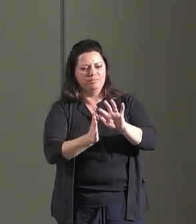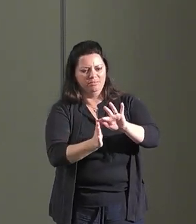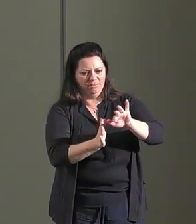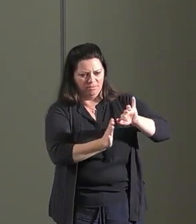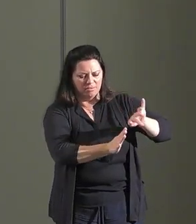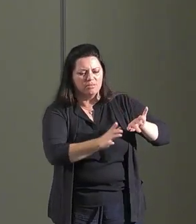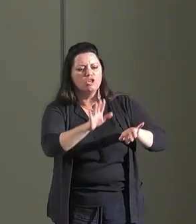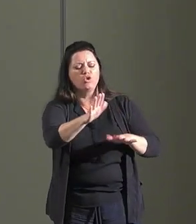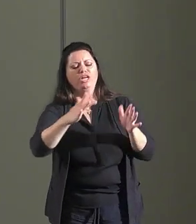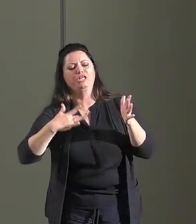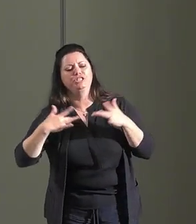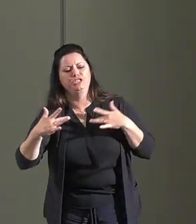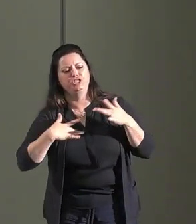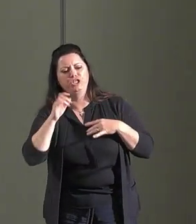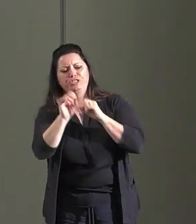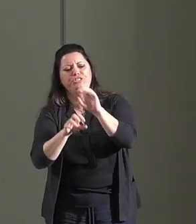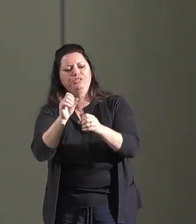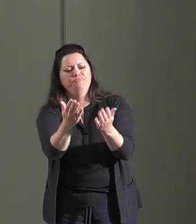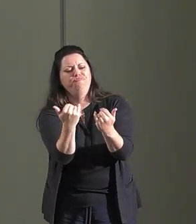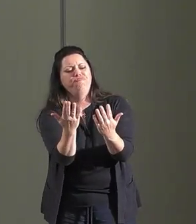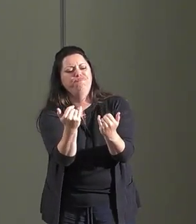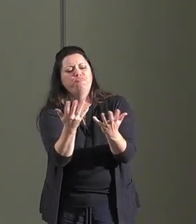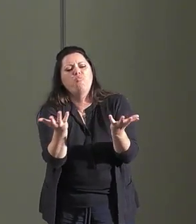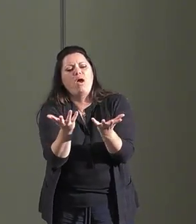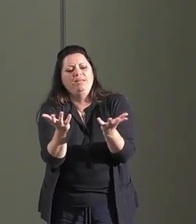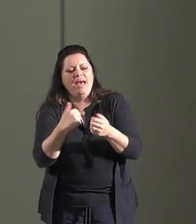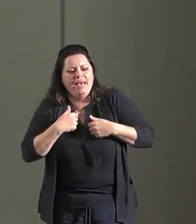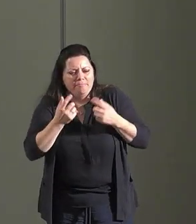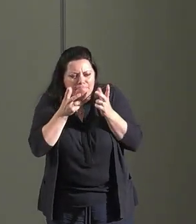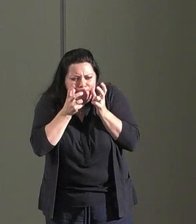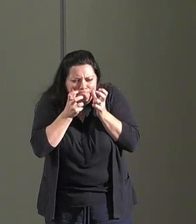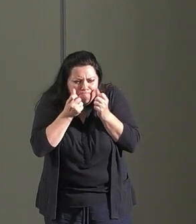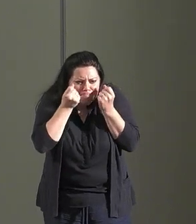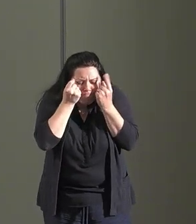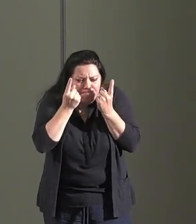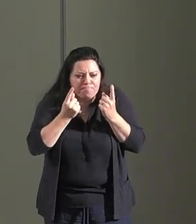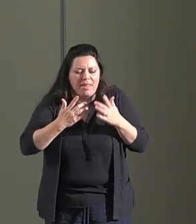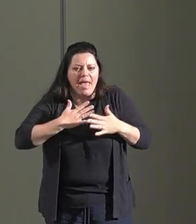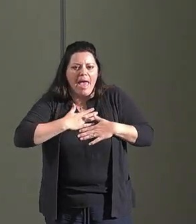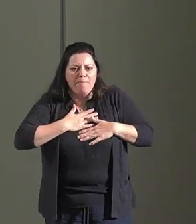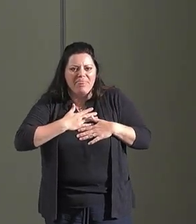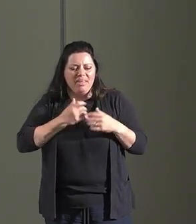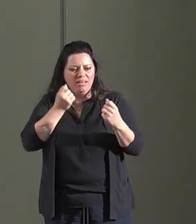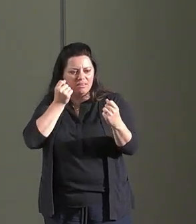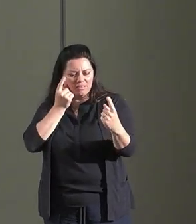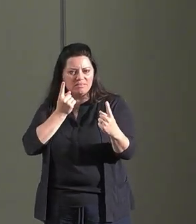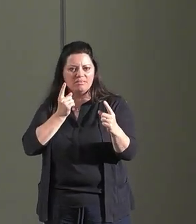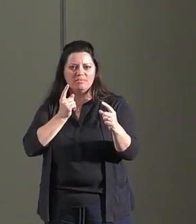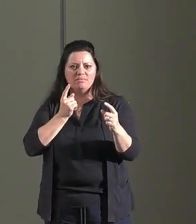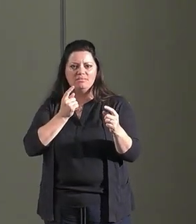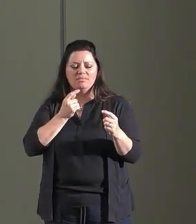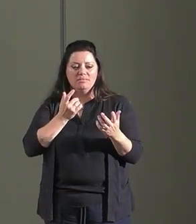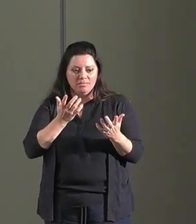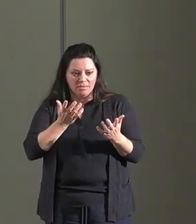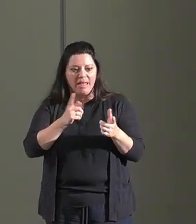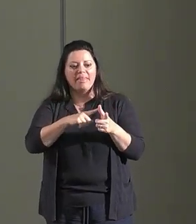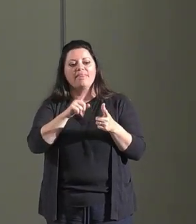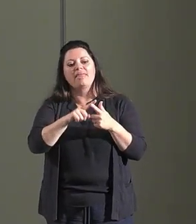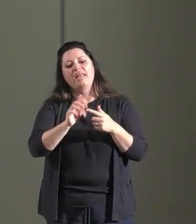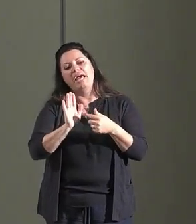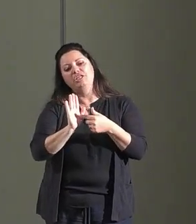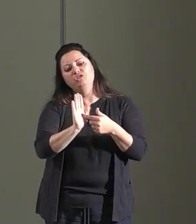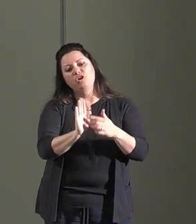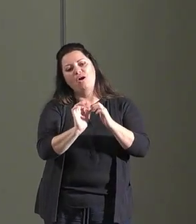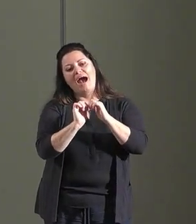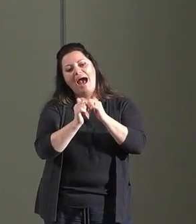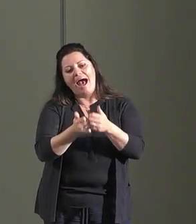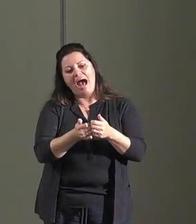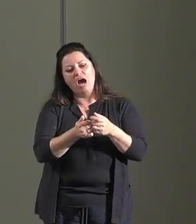And I show empathy and understanding and then, I show them how to take that step to